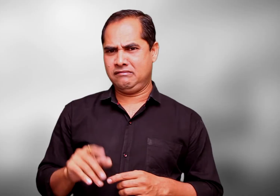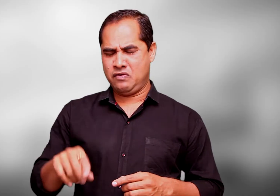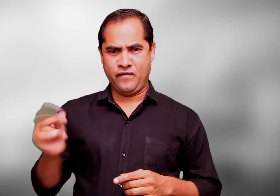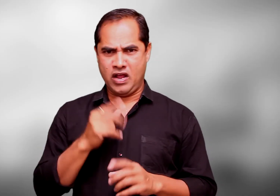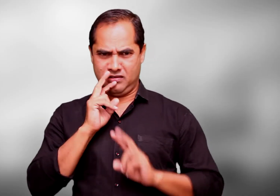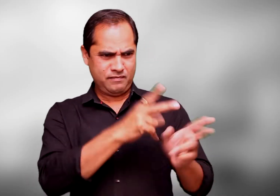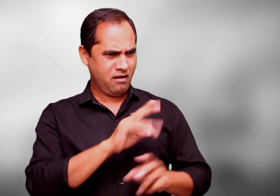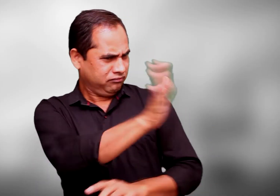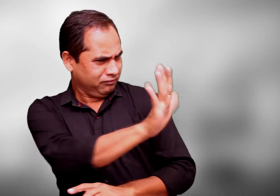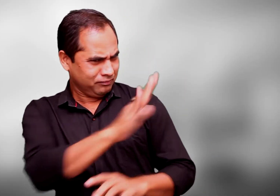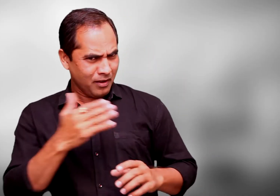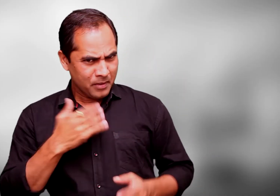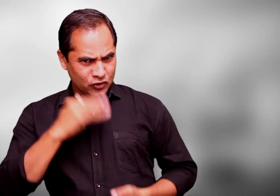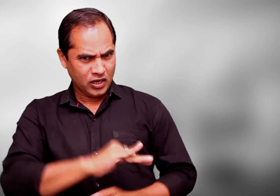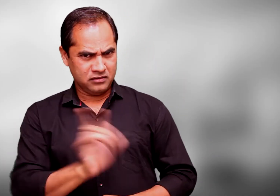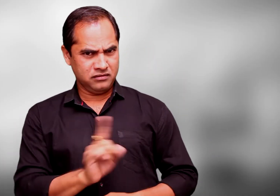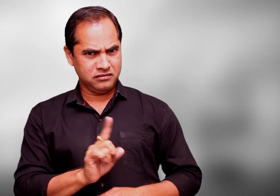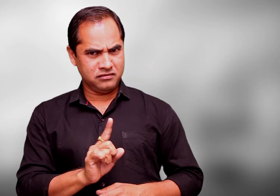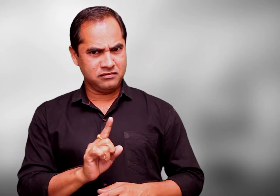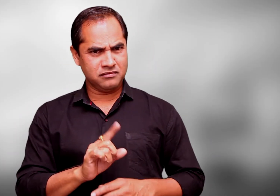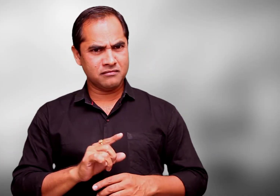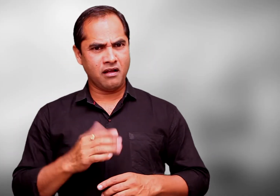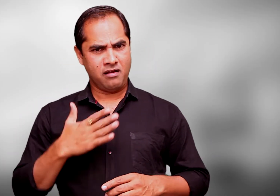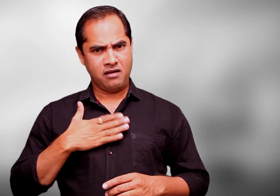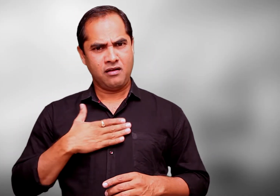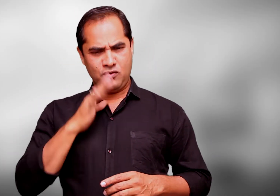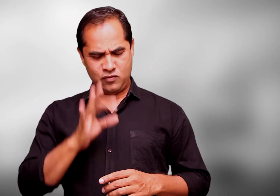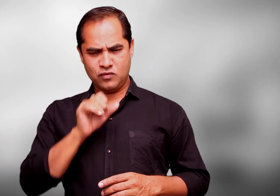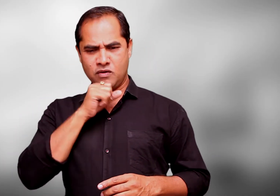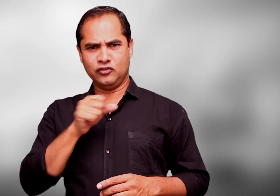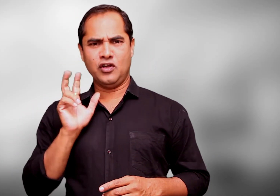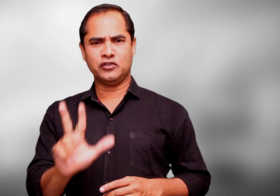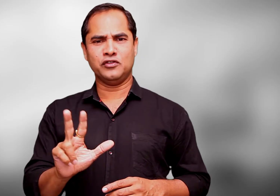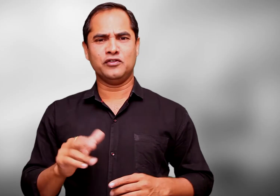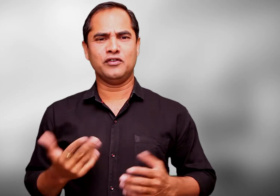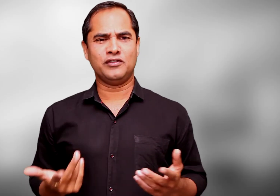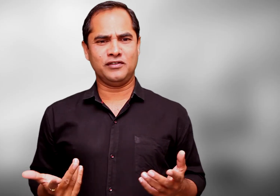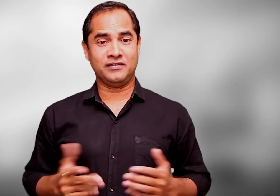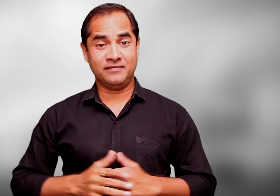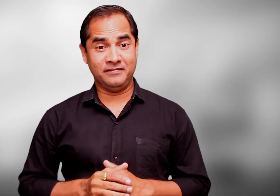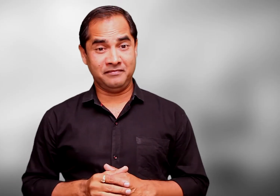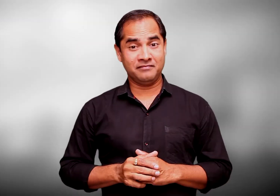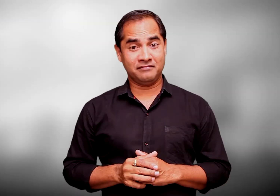'I'm not a child, I tell you' - she said irritably. 'I am eight years old'